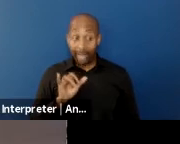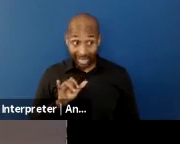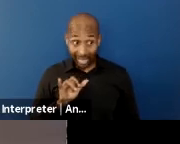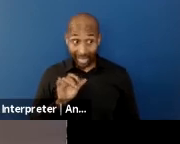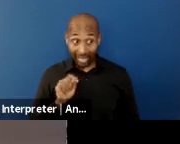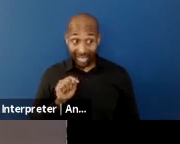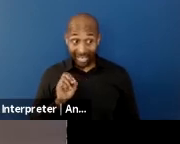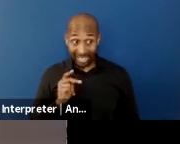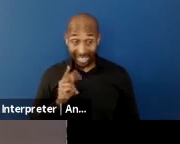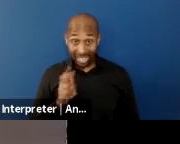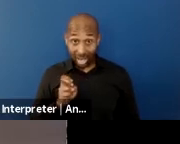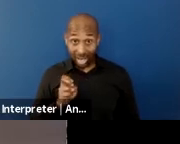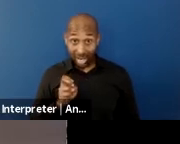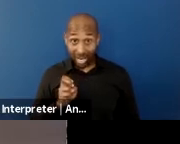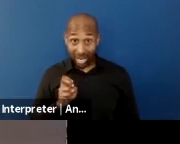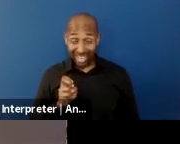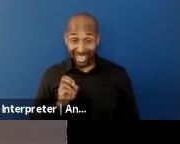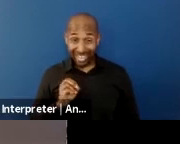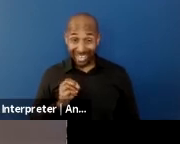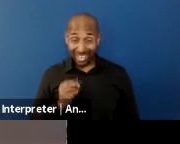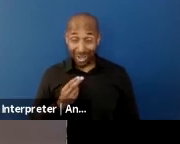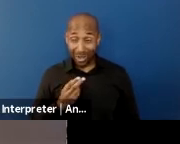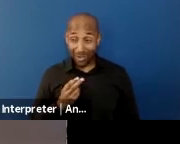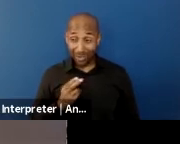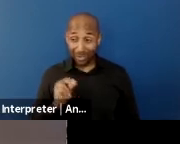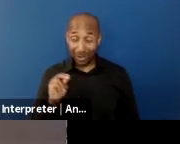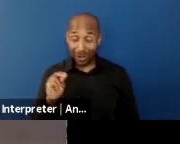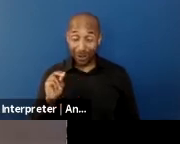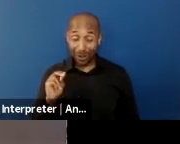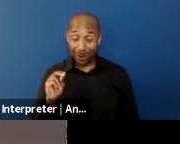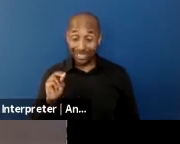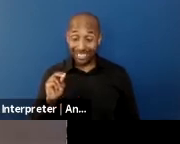Oh no. So... I had the sandwich.